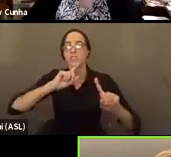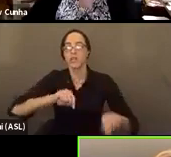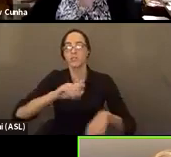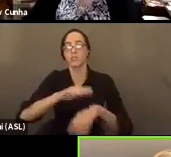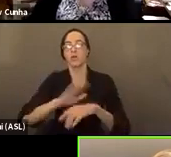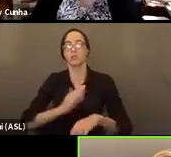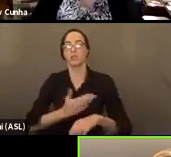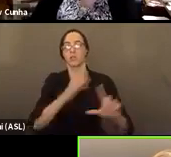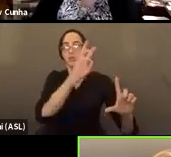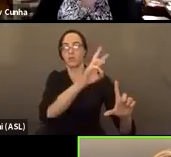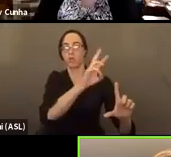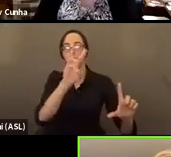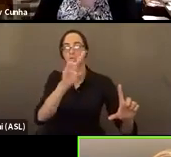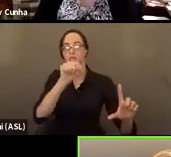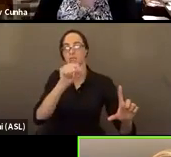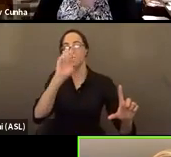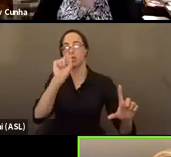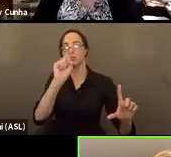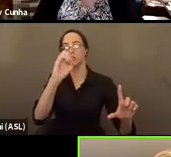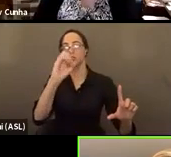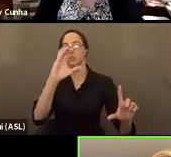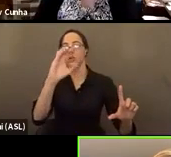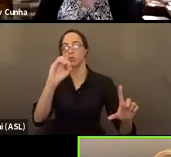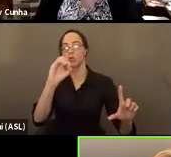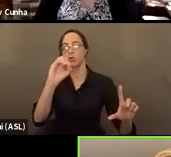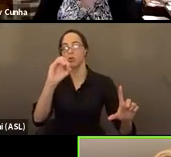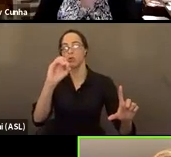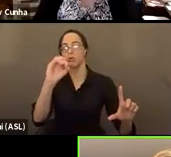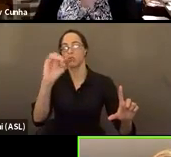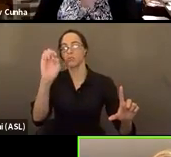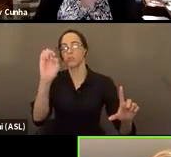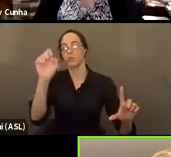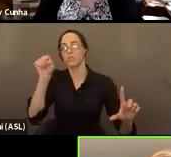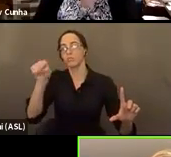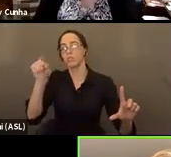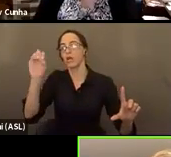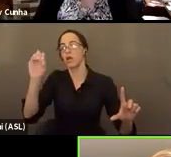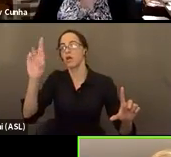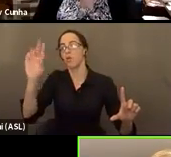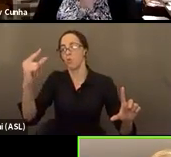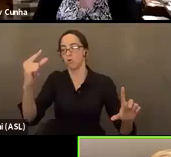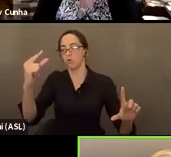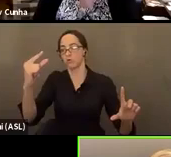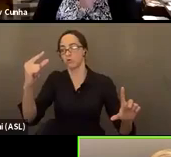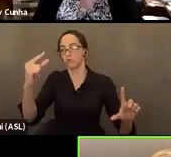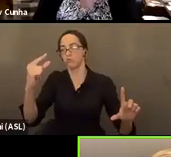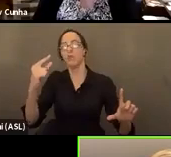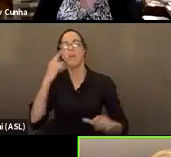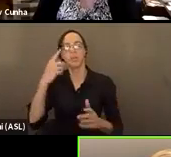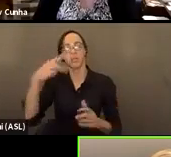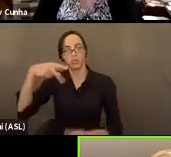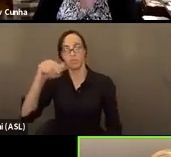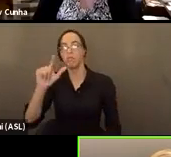emergency.org and i believe paul put that into the chat and again you'll you'll